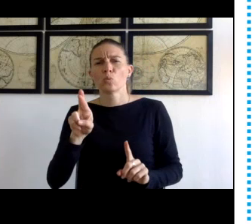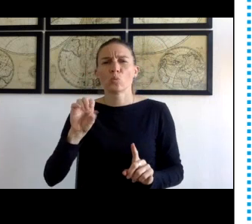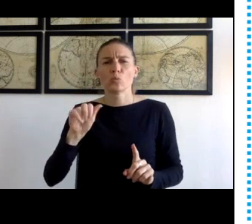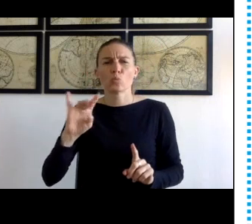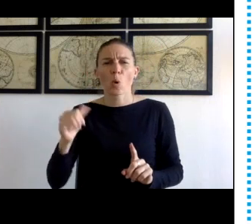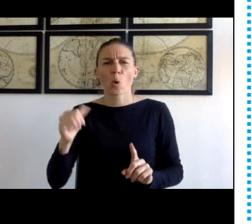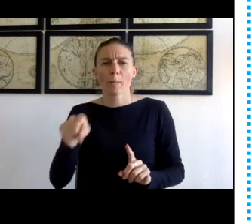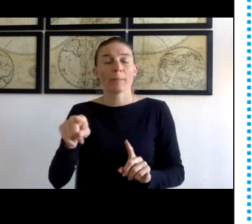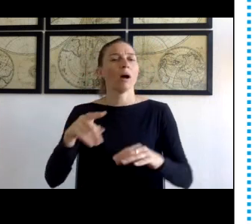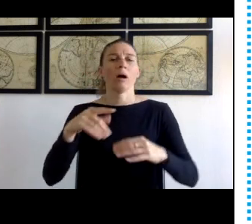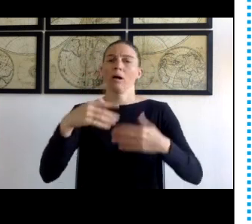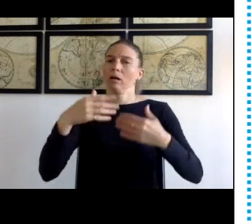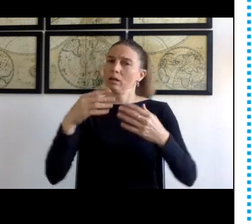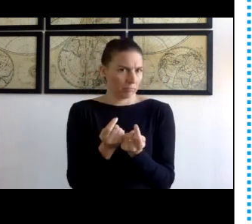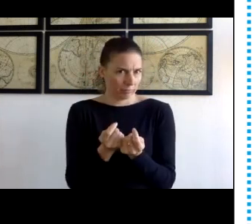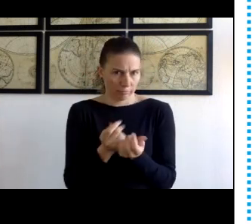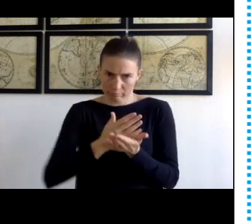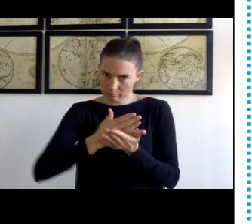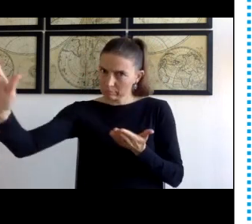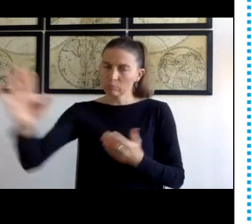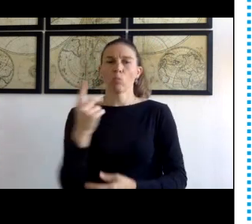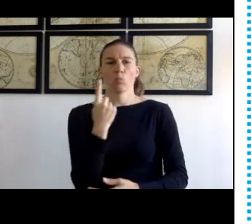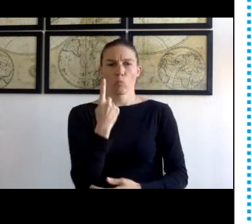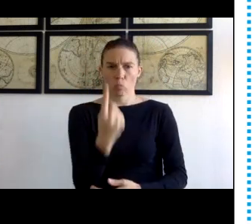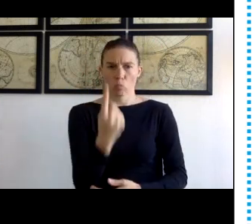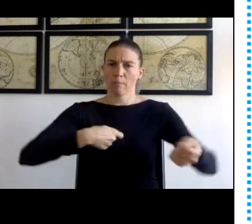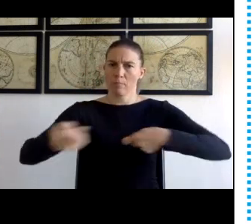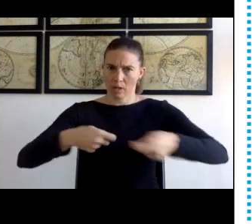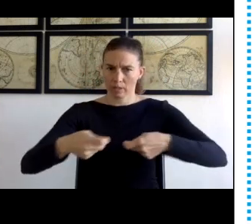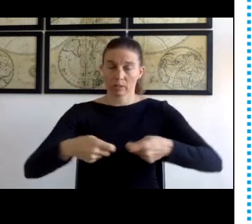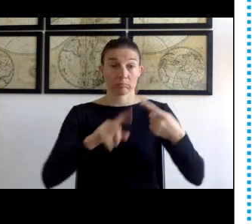And now the Code is a next step to kind of boosting